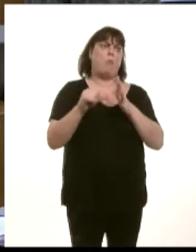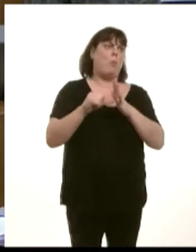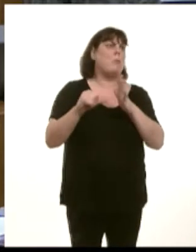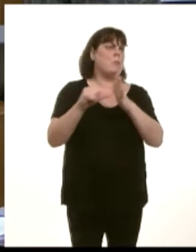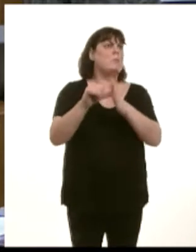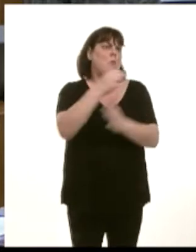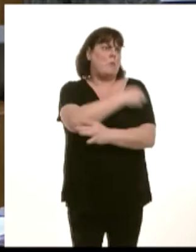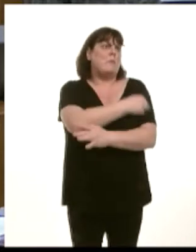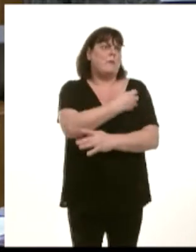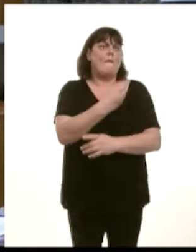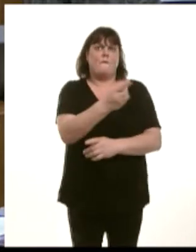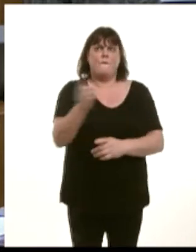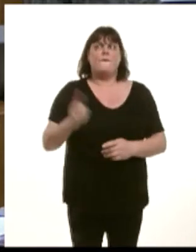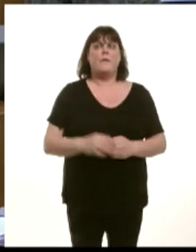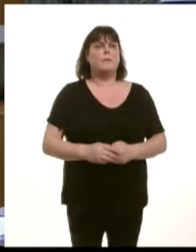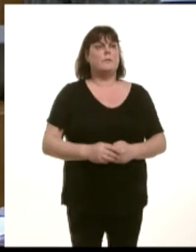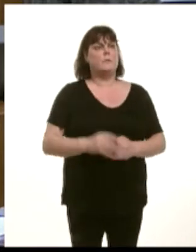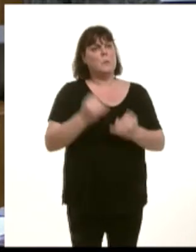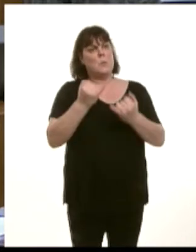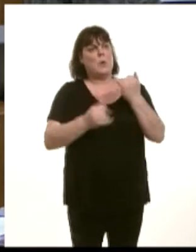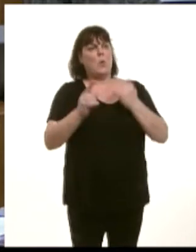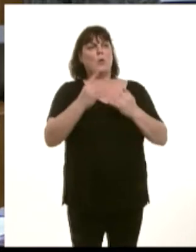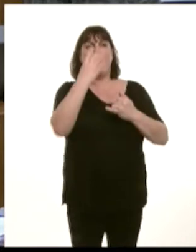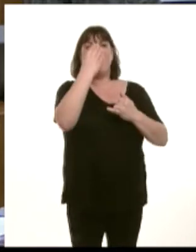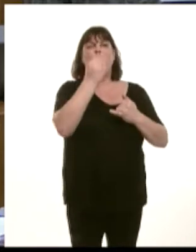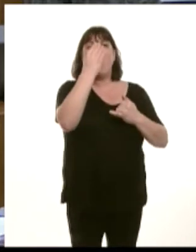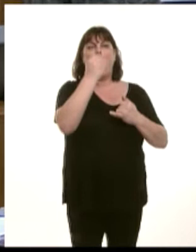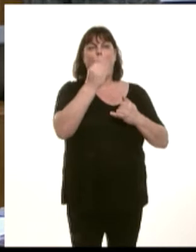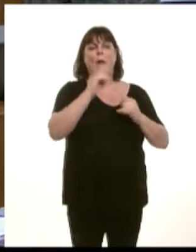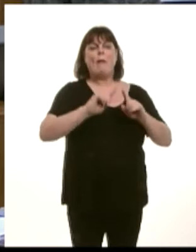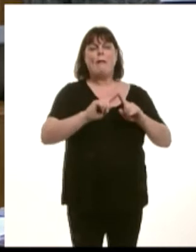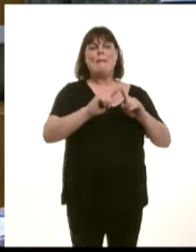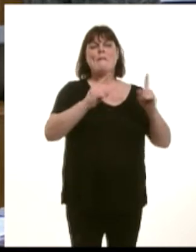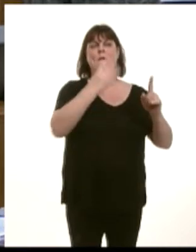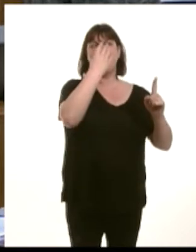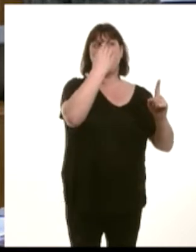One of the major factors has been the appearance of a flu strain that was not foreseen by anybody